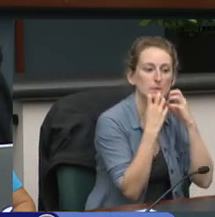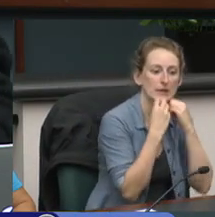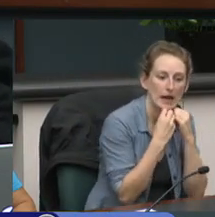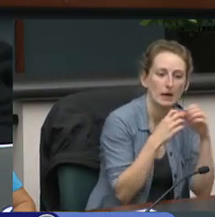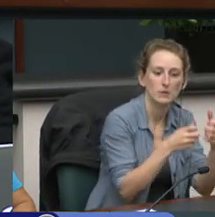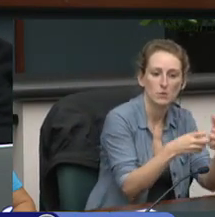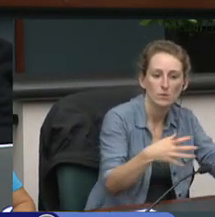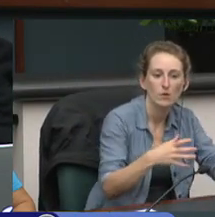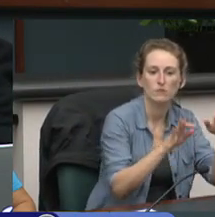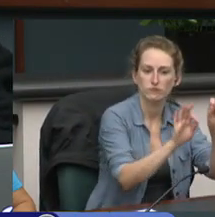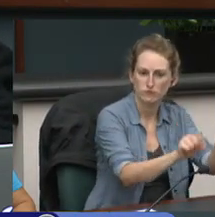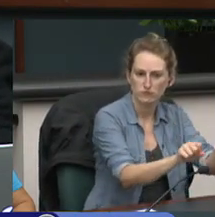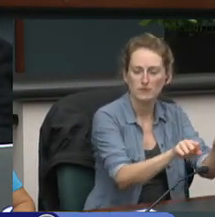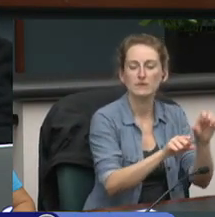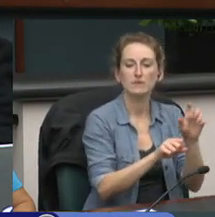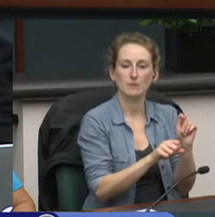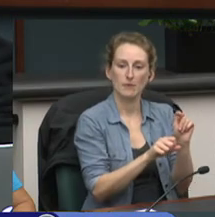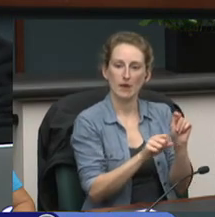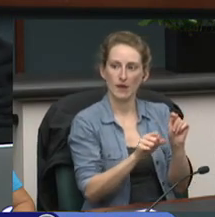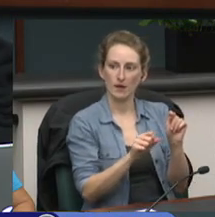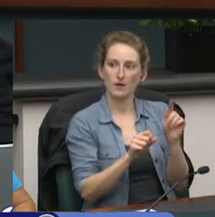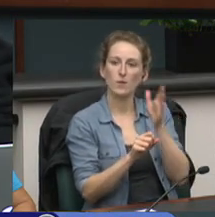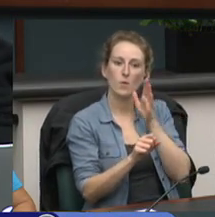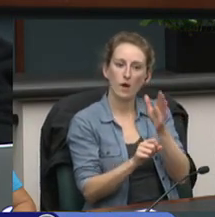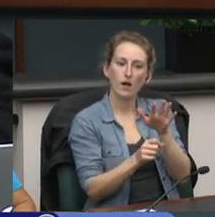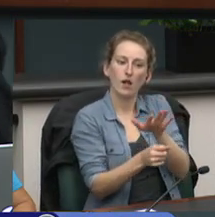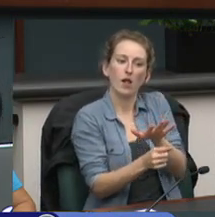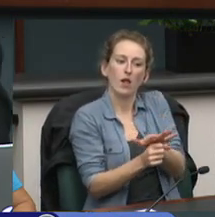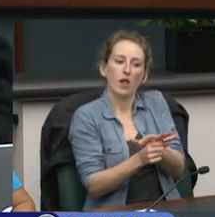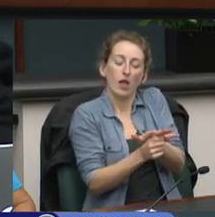take pressure on the so-called core neighborhoods maybe we can make a core